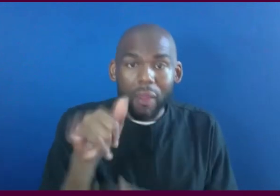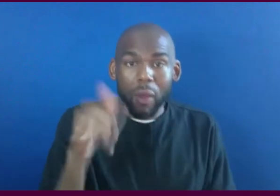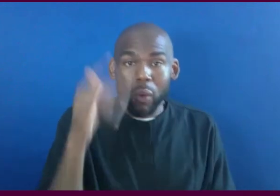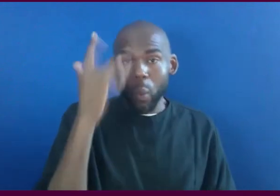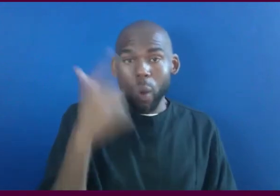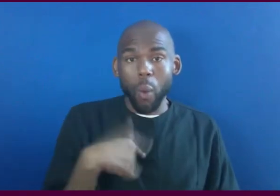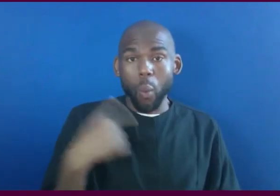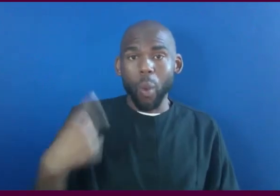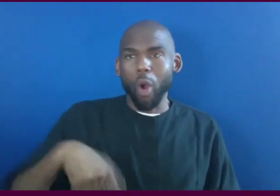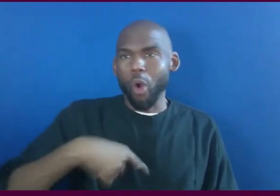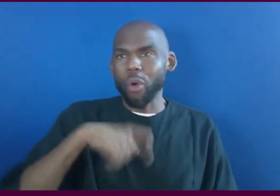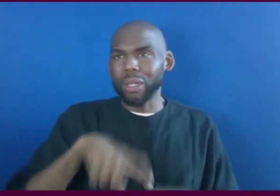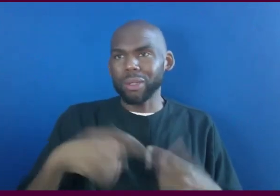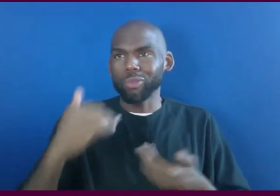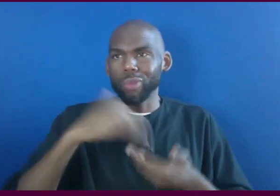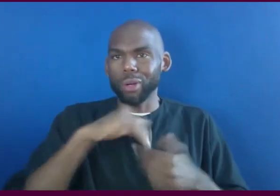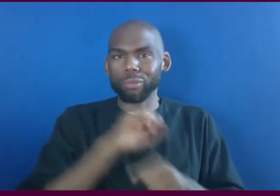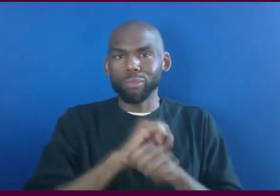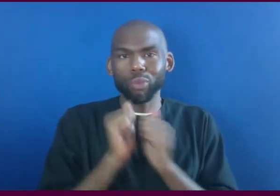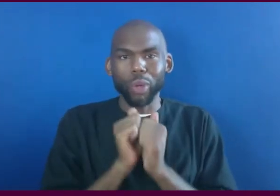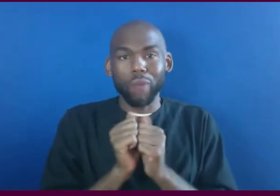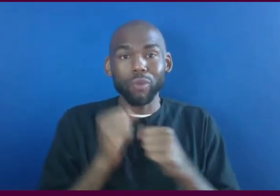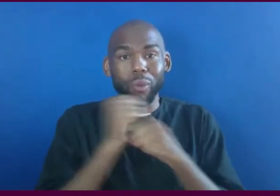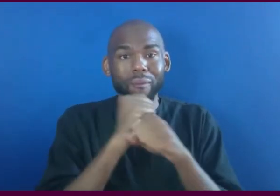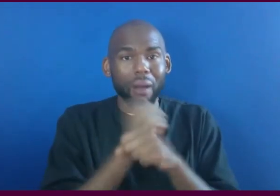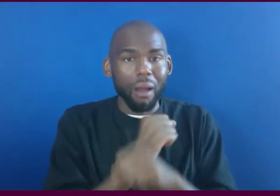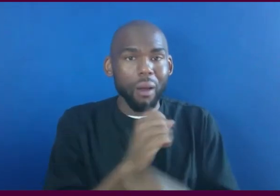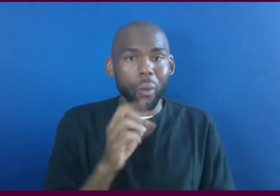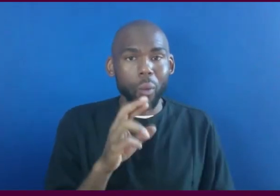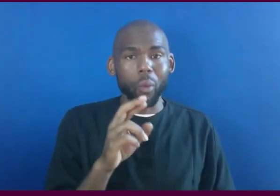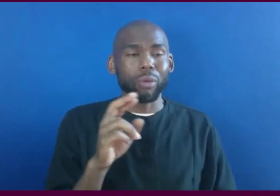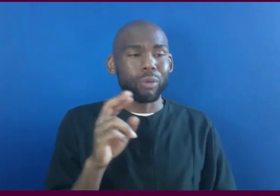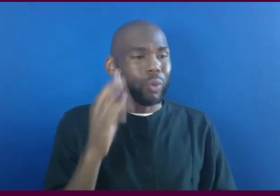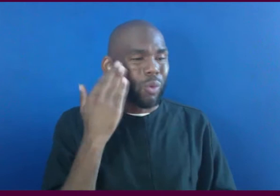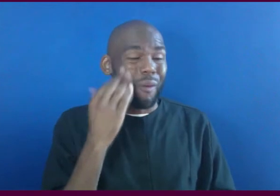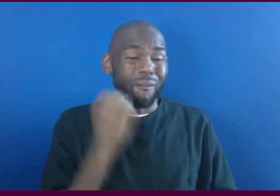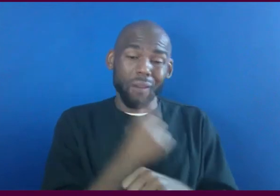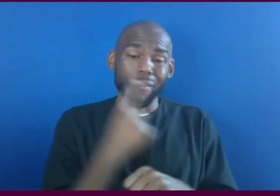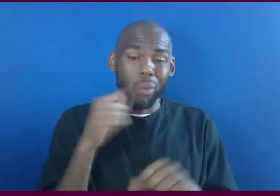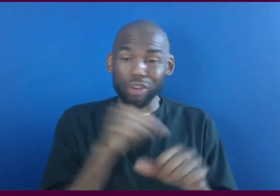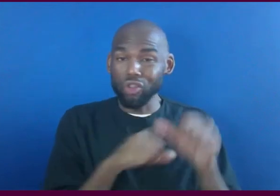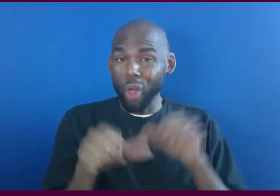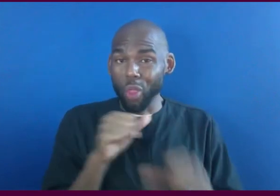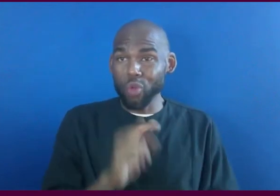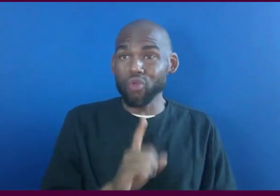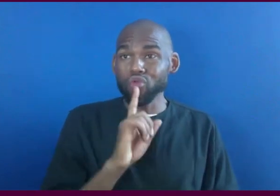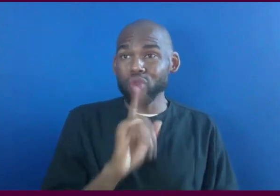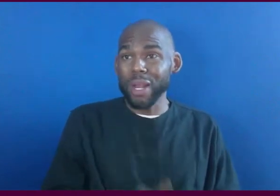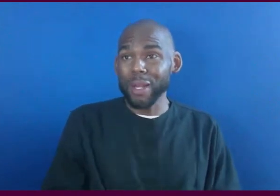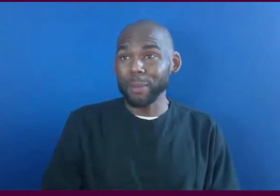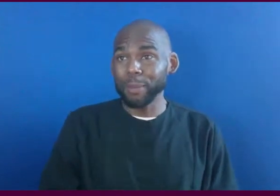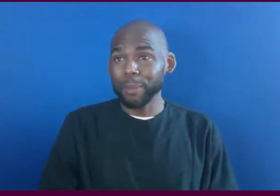is why we all need to come together to fight for each other really. And- Nikki Brown-Booker: Absolutely.